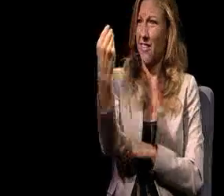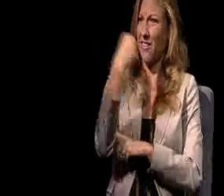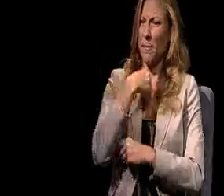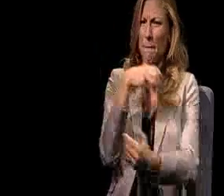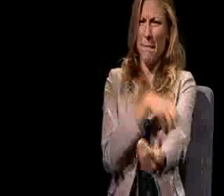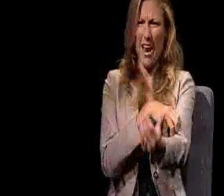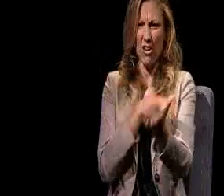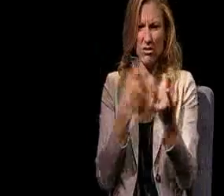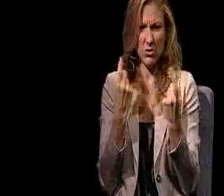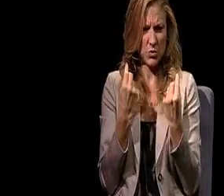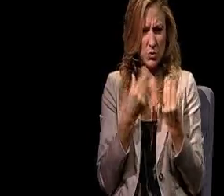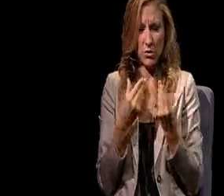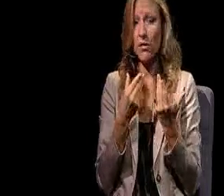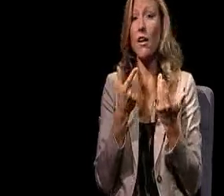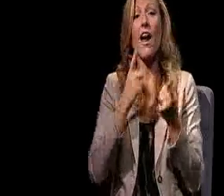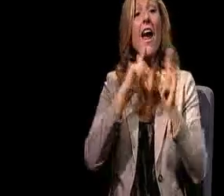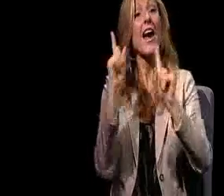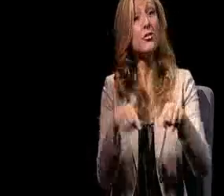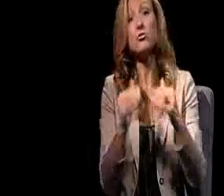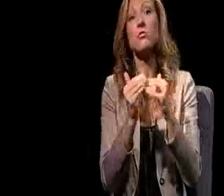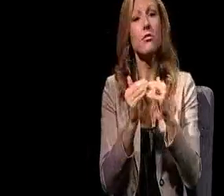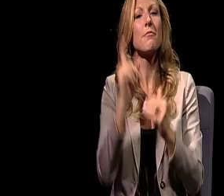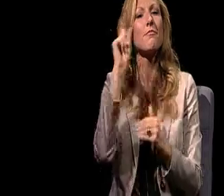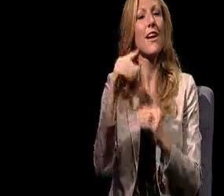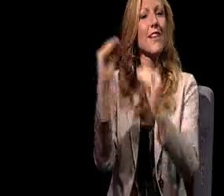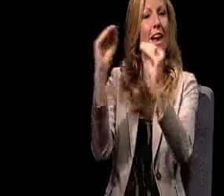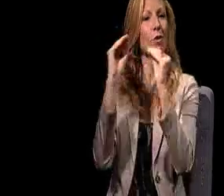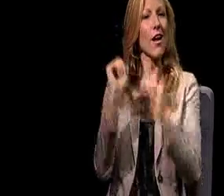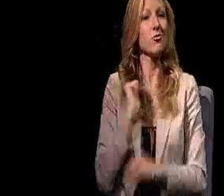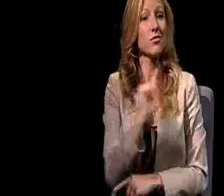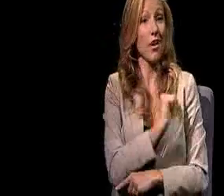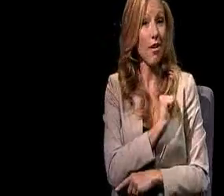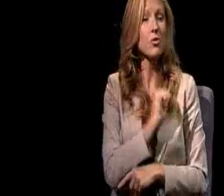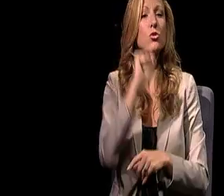don't understand the power entrusted to us, the answer is to educate us